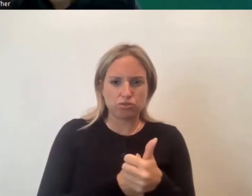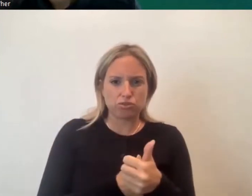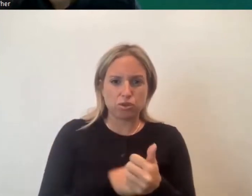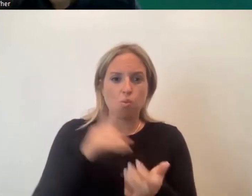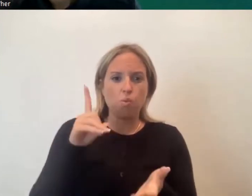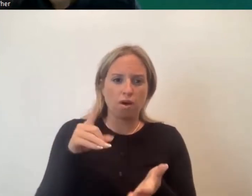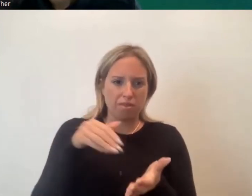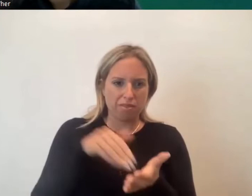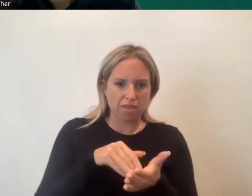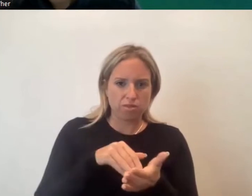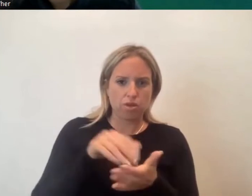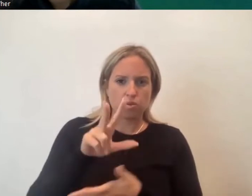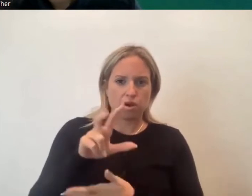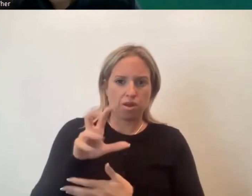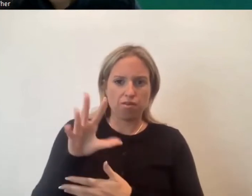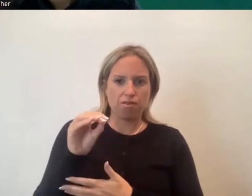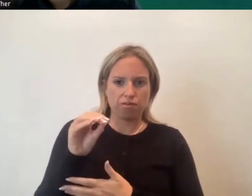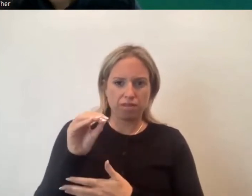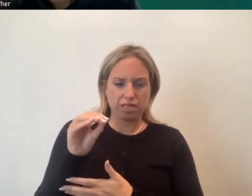So $1,350 before taxes.